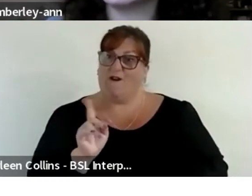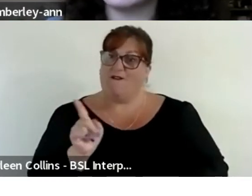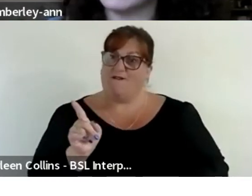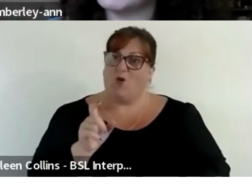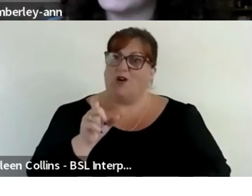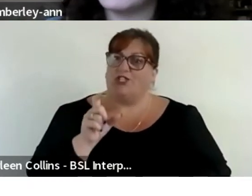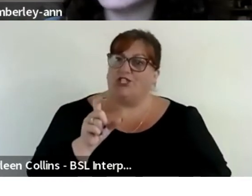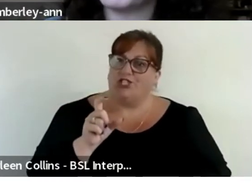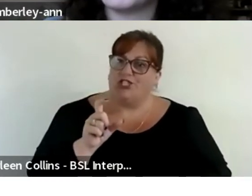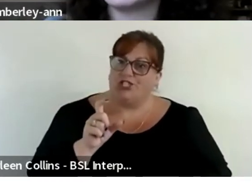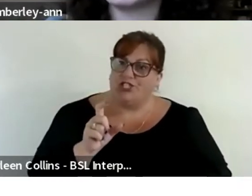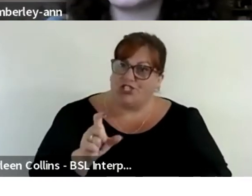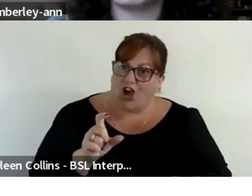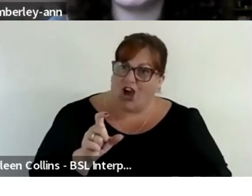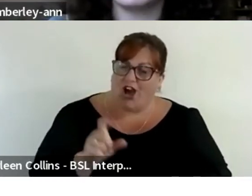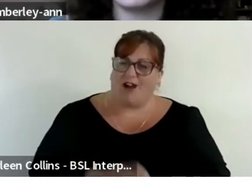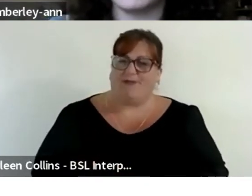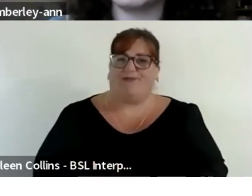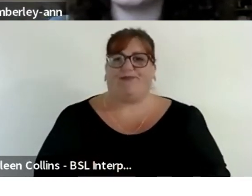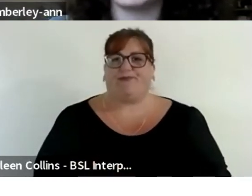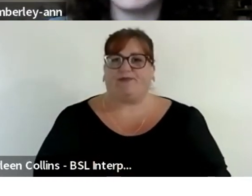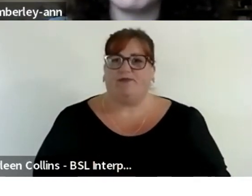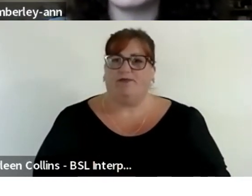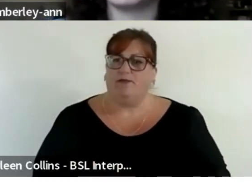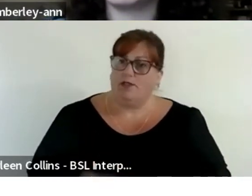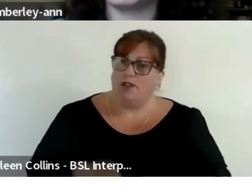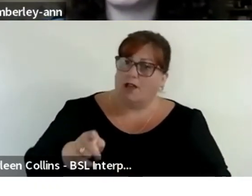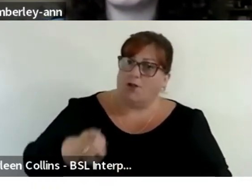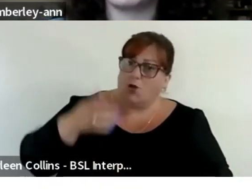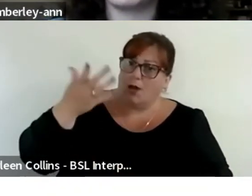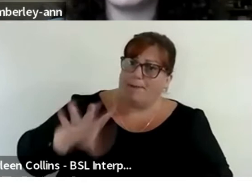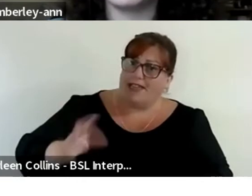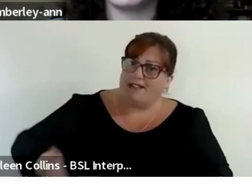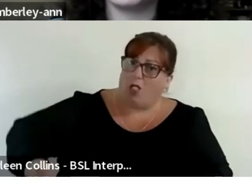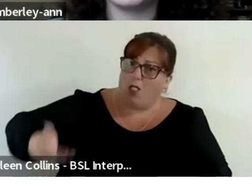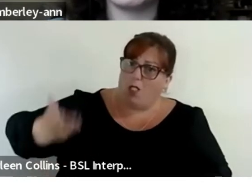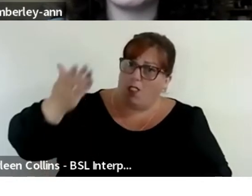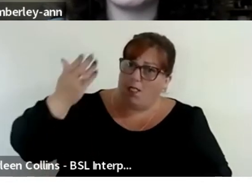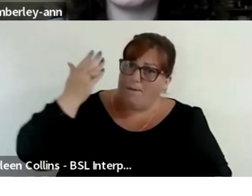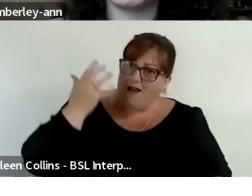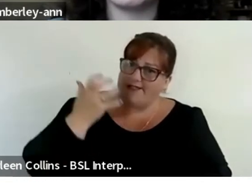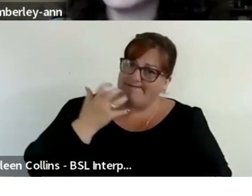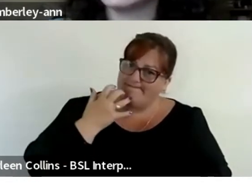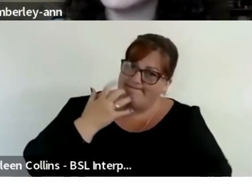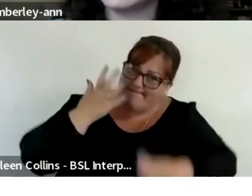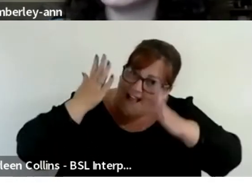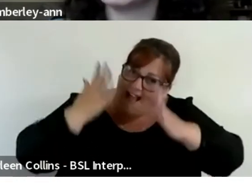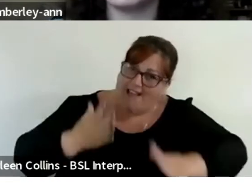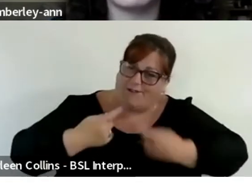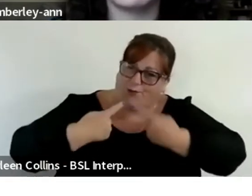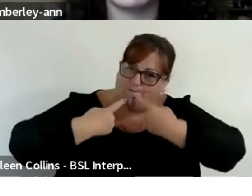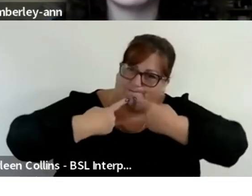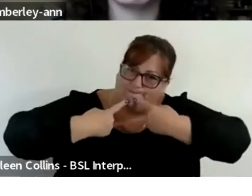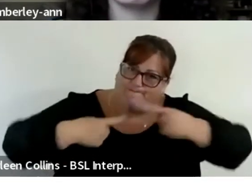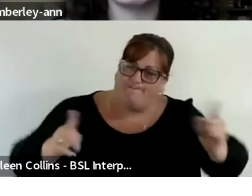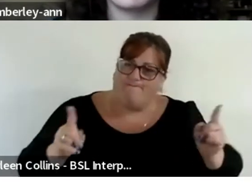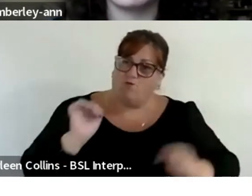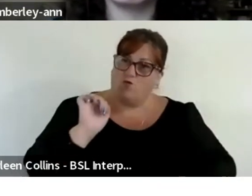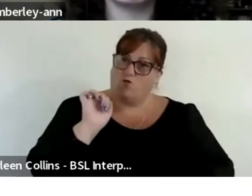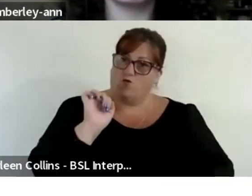Have you had an experience where you had to share your disability or neurodivergence during the recruitment process and were there adjustments made.